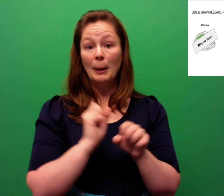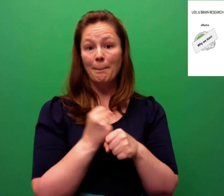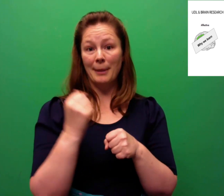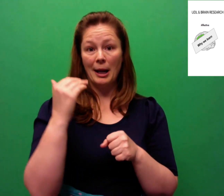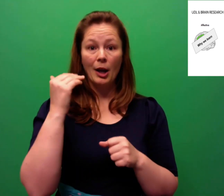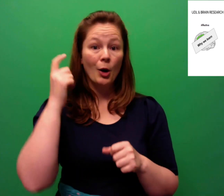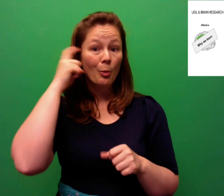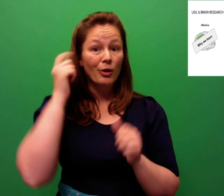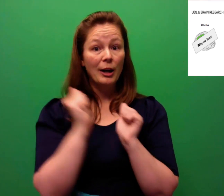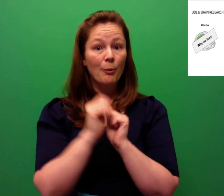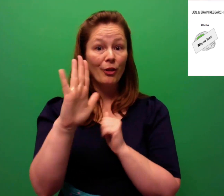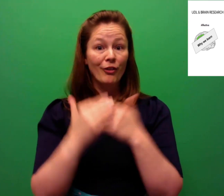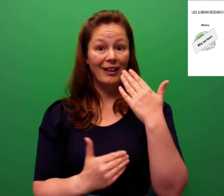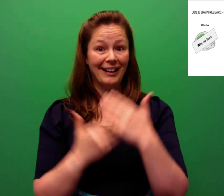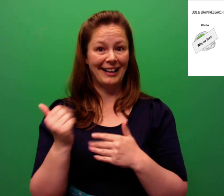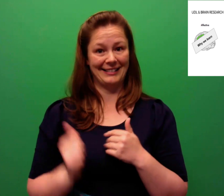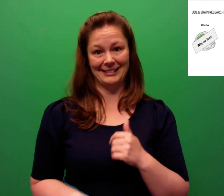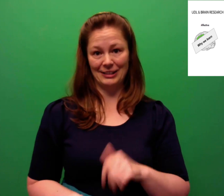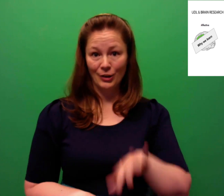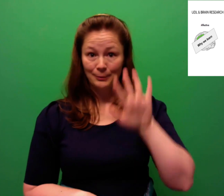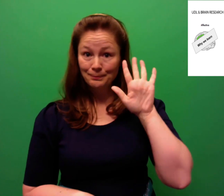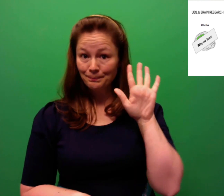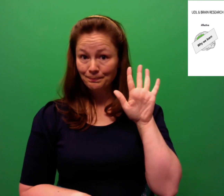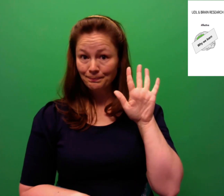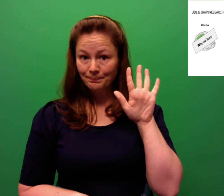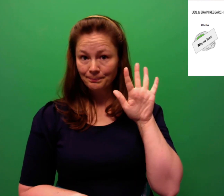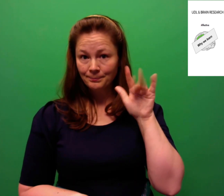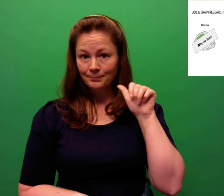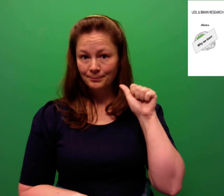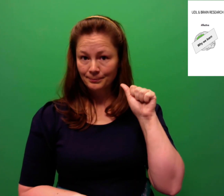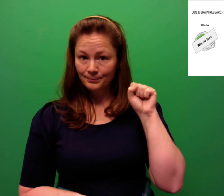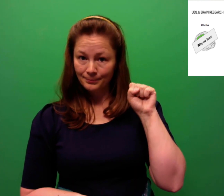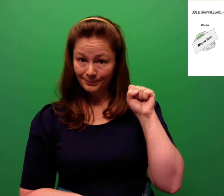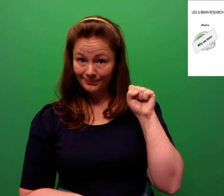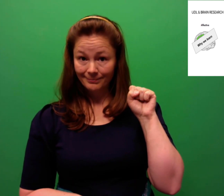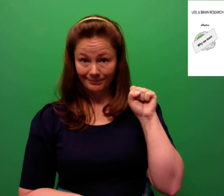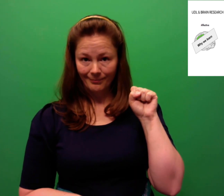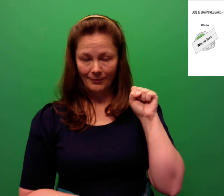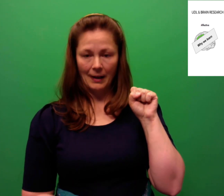fun trick if you make a fist with your hand then you have a mini brain. The